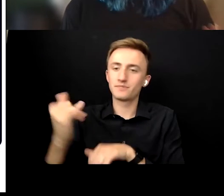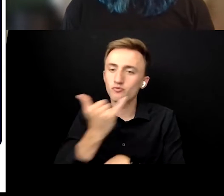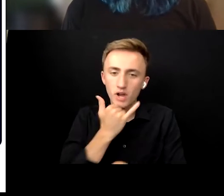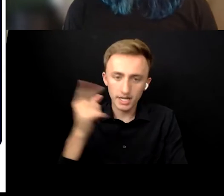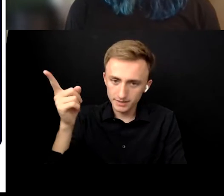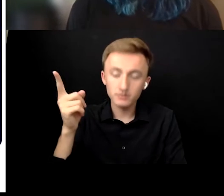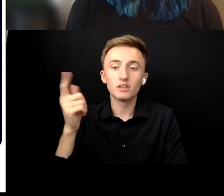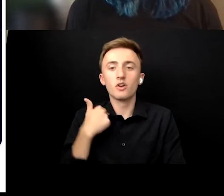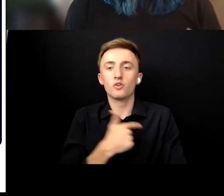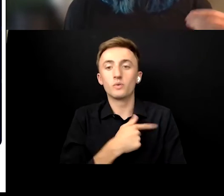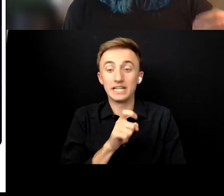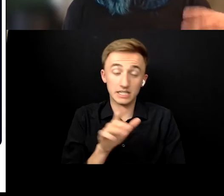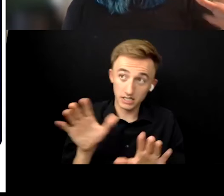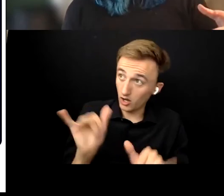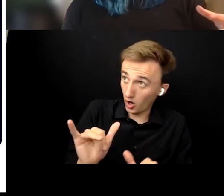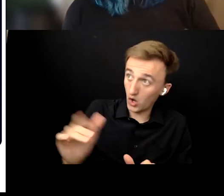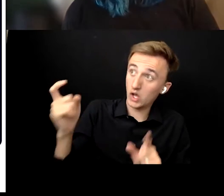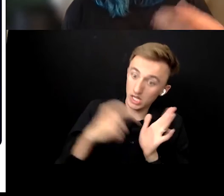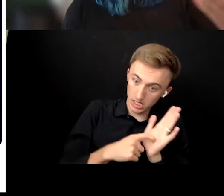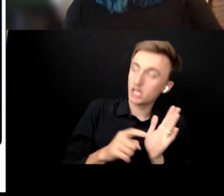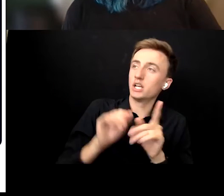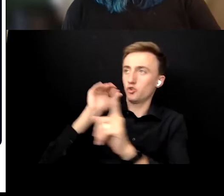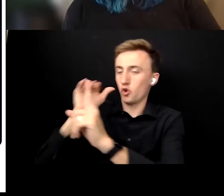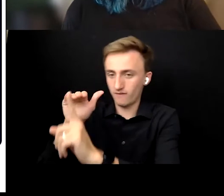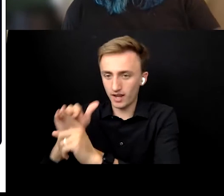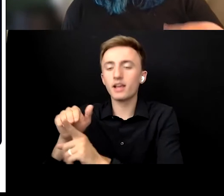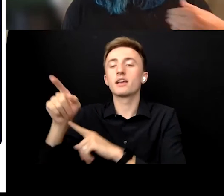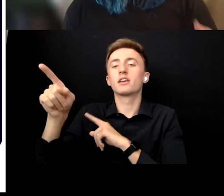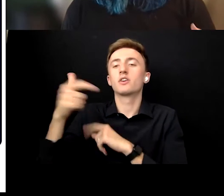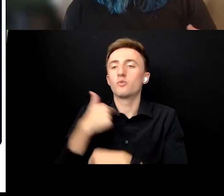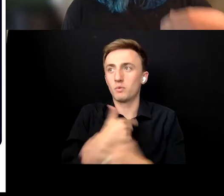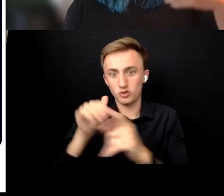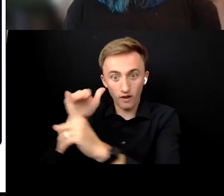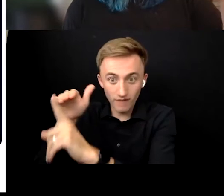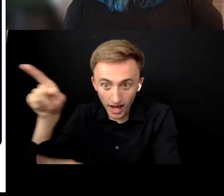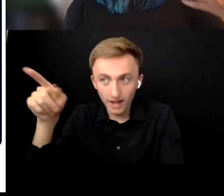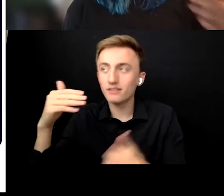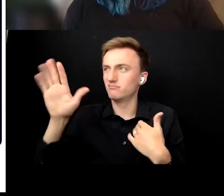to notify the user of that. And no page refresh happened, notify the user there is an error and